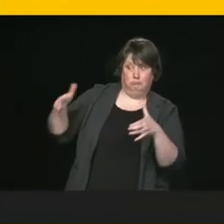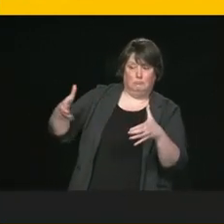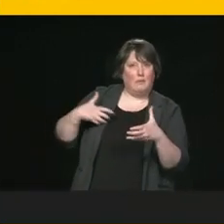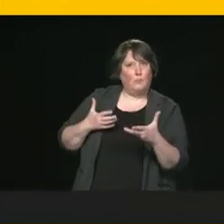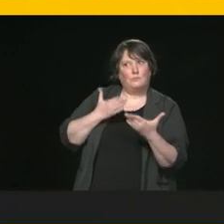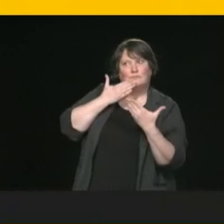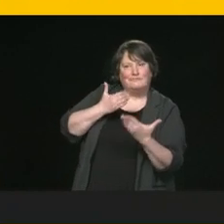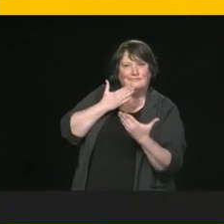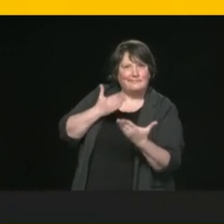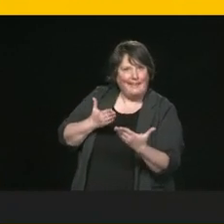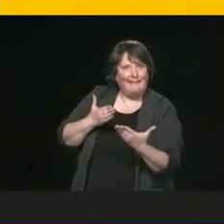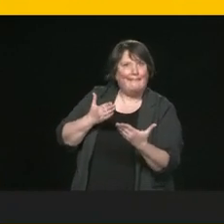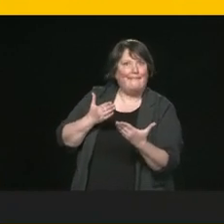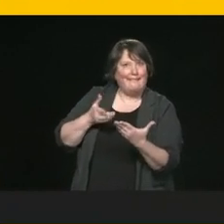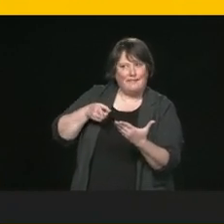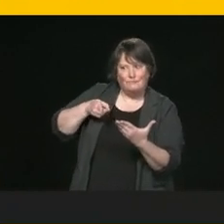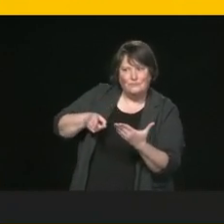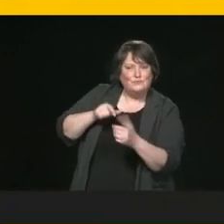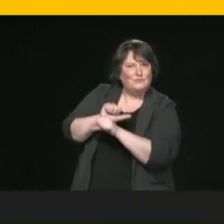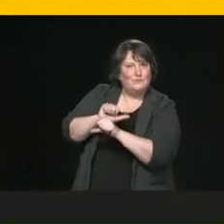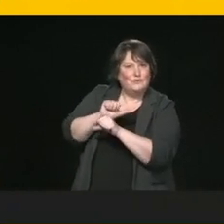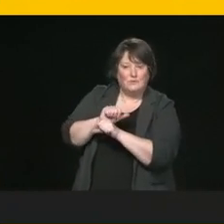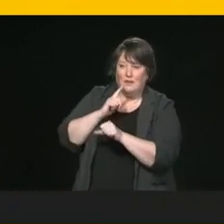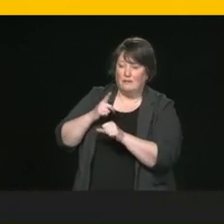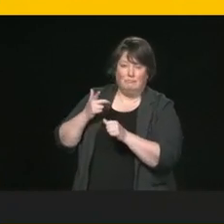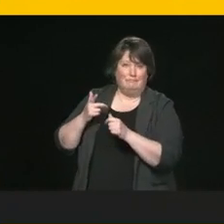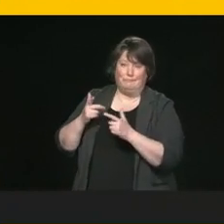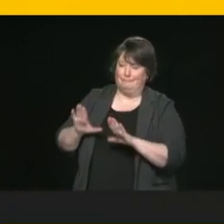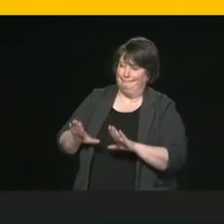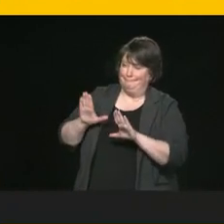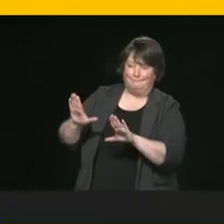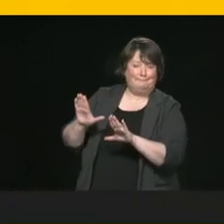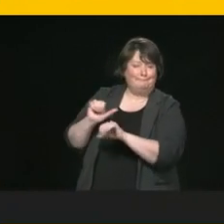I WANT TO THANK OUR WOMEN AND MEN IN UNIFORM AND THE FAMILIES